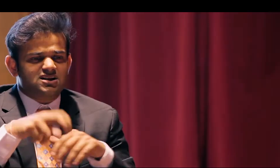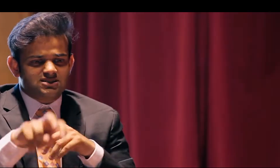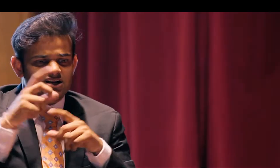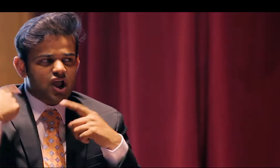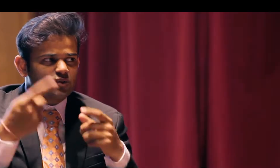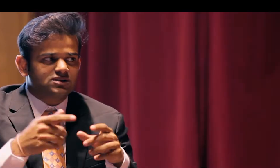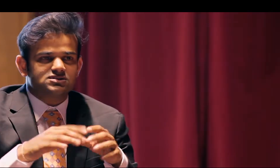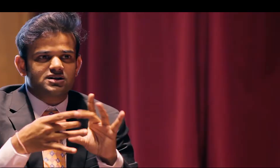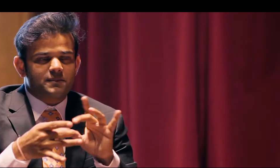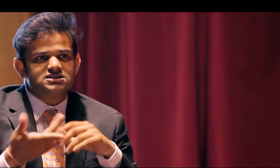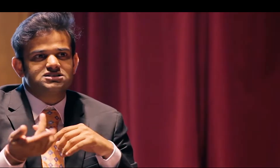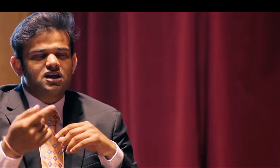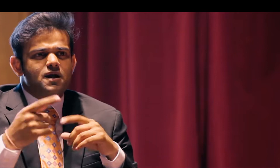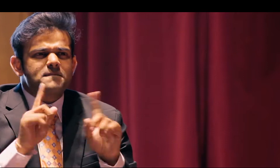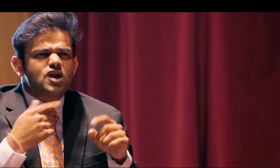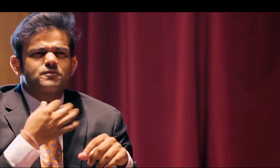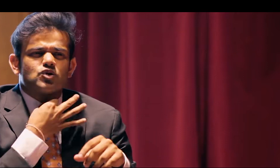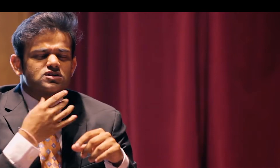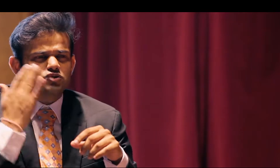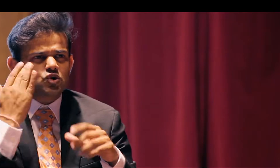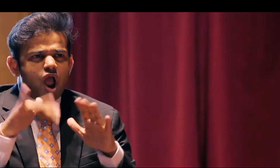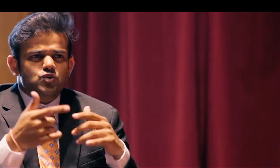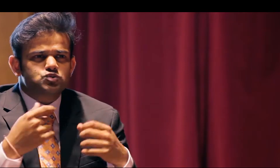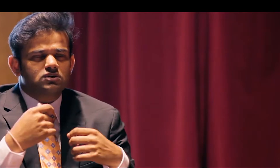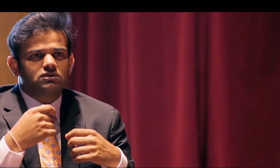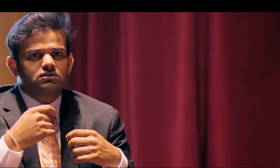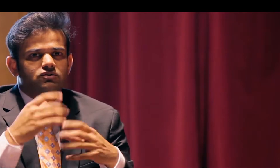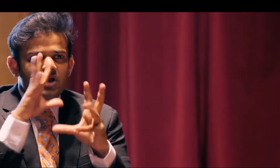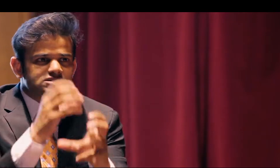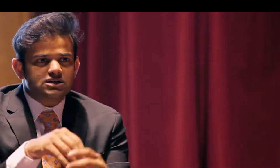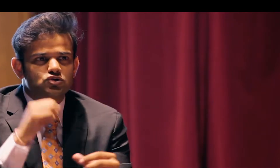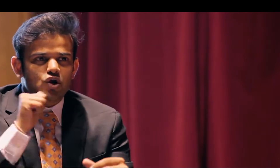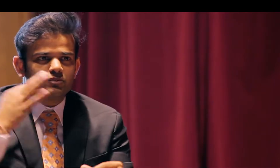[Vai] Oh, that's amazing. What a wonderful transition. Well, I am curious though.